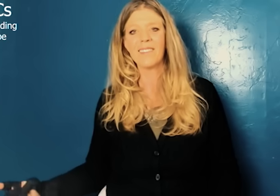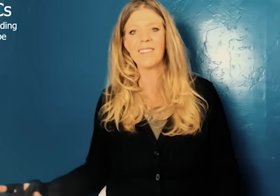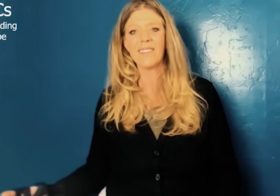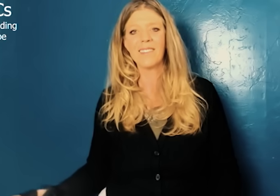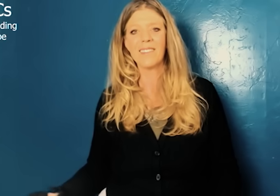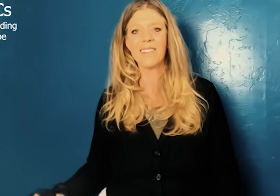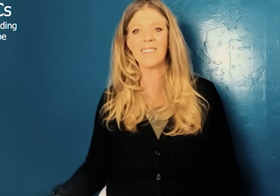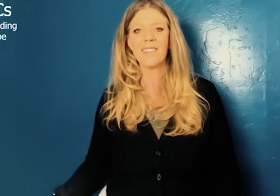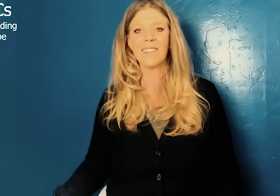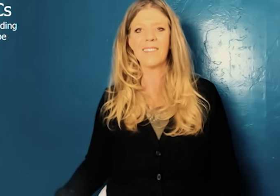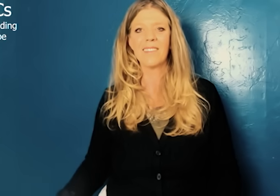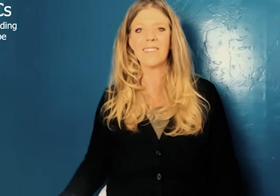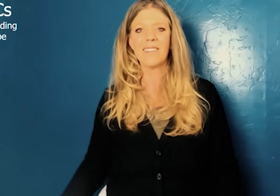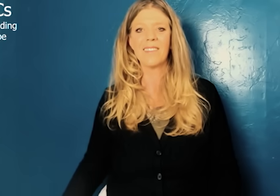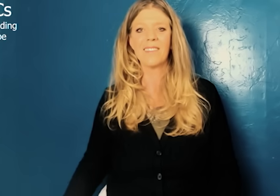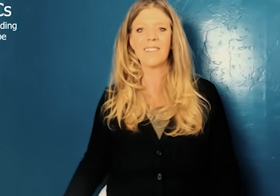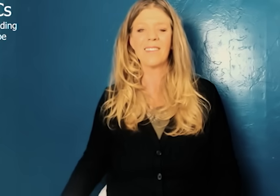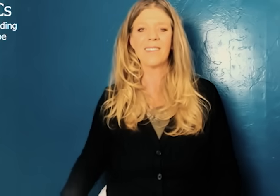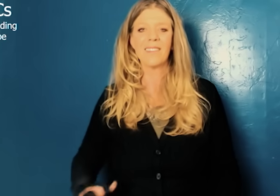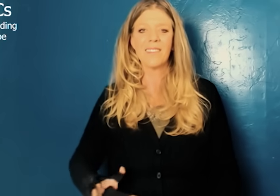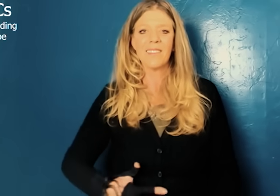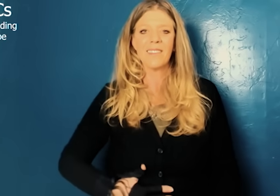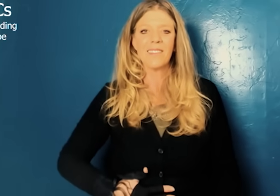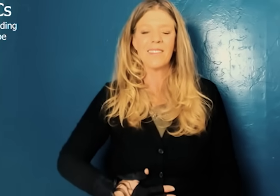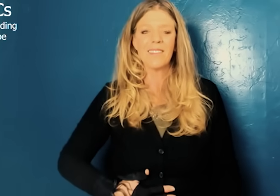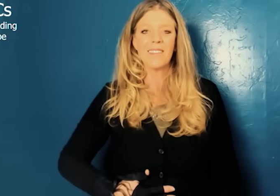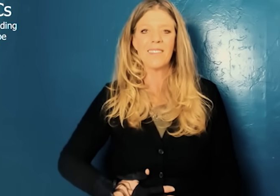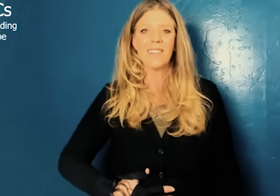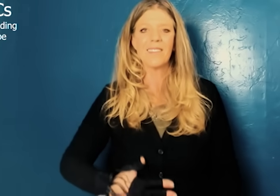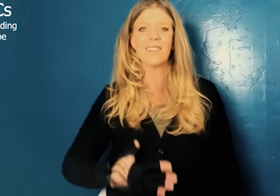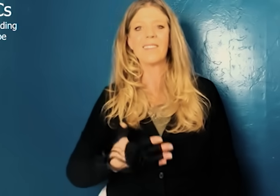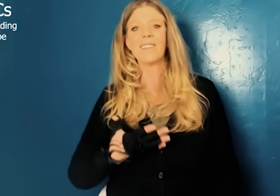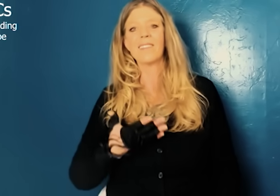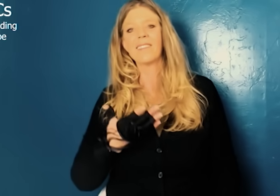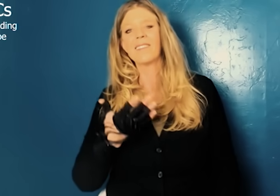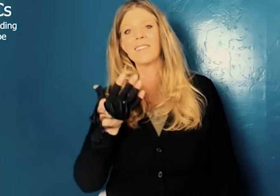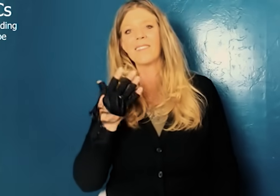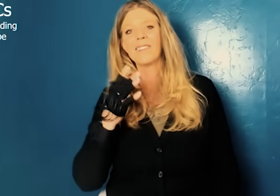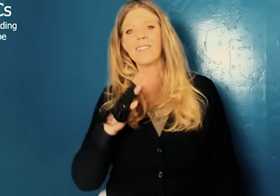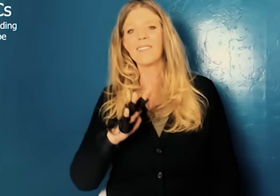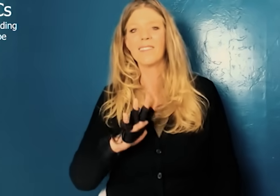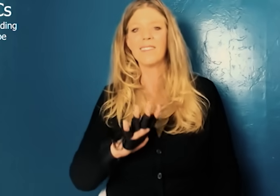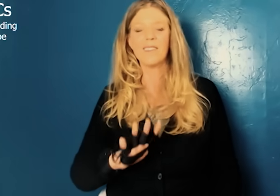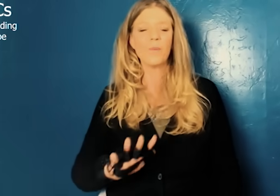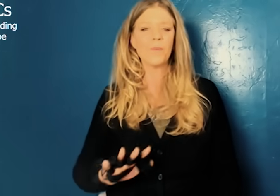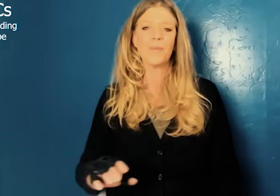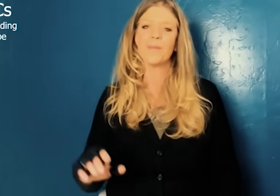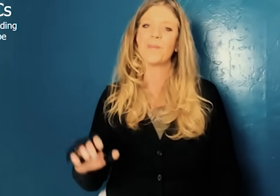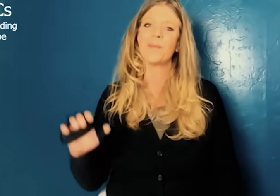Here are the same phrases in Spanish: Tengo Hambre Me gusta No me gusta